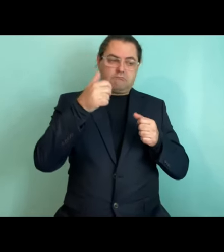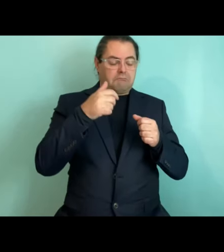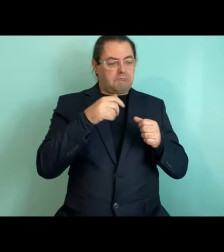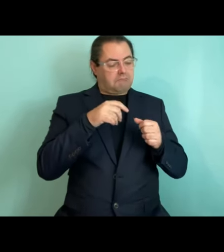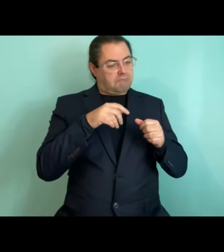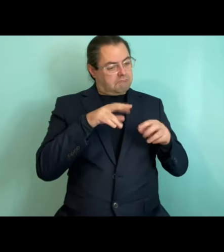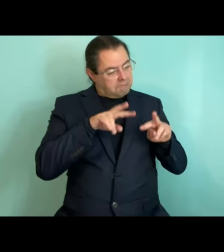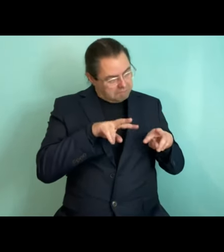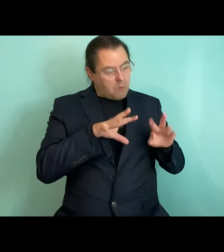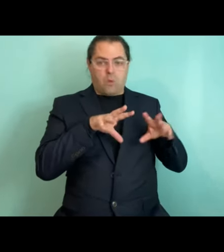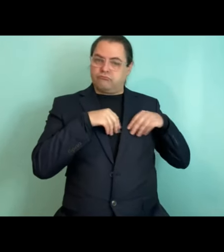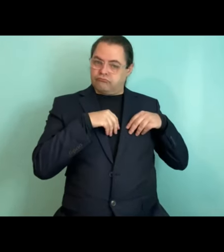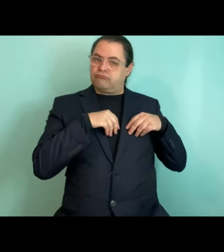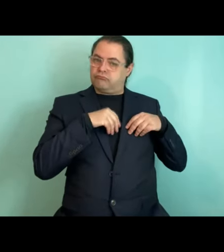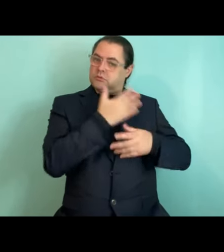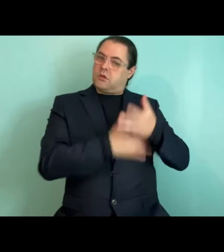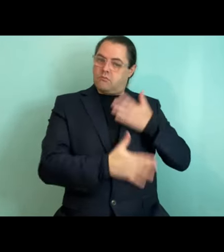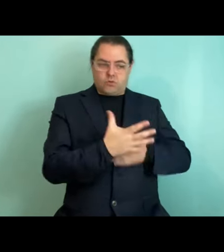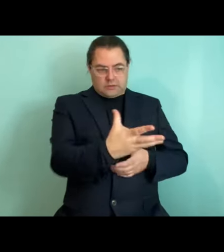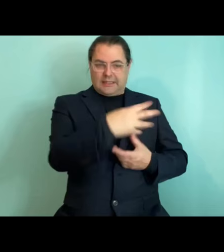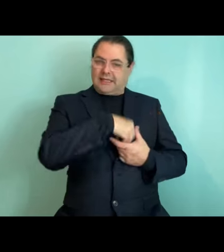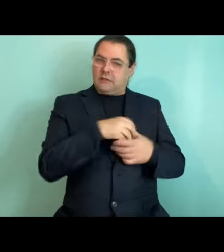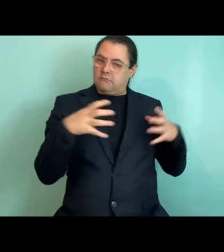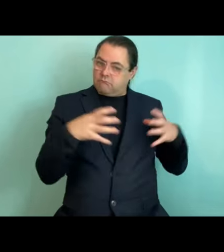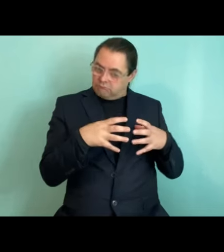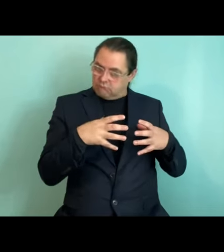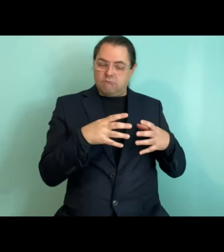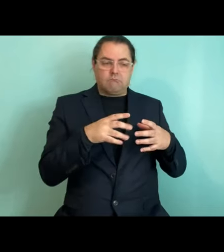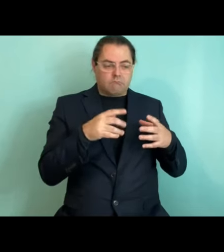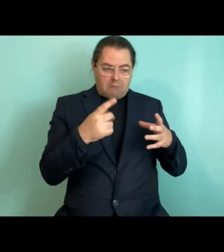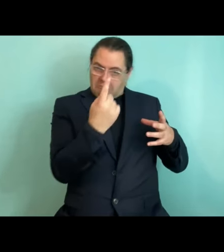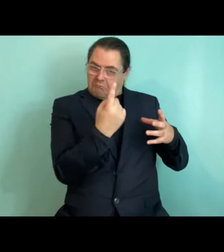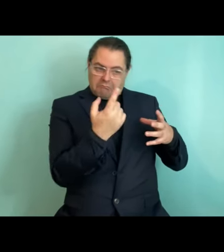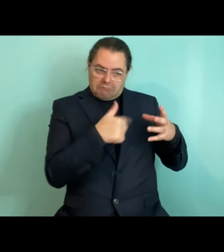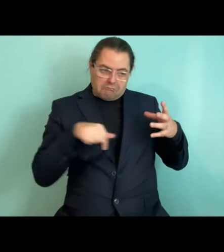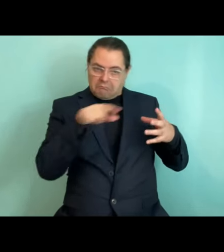list to the societal news avoid philosophy dubious key idea what's your job in person